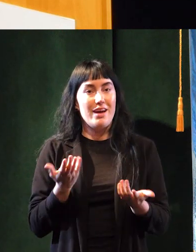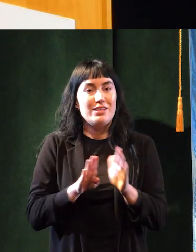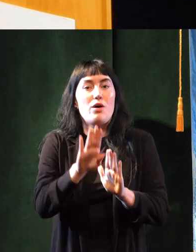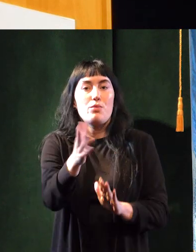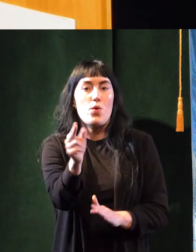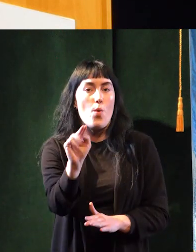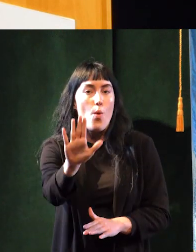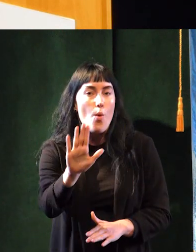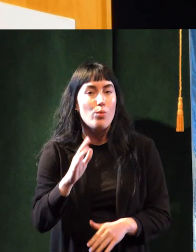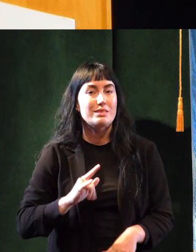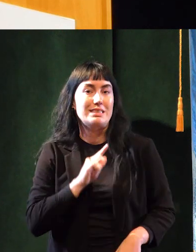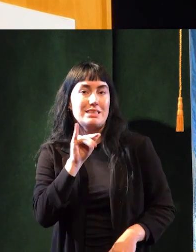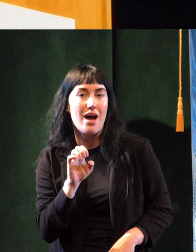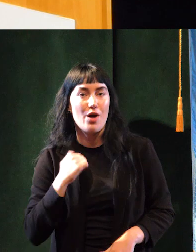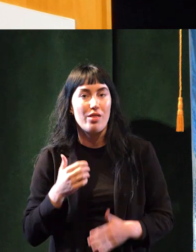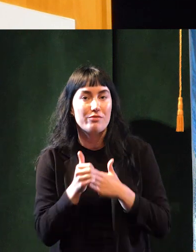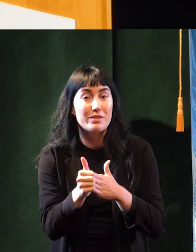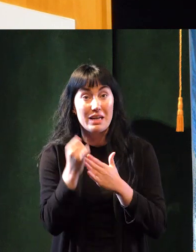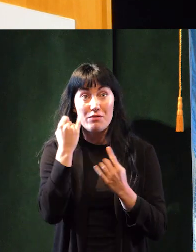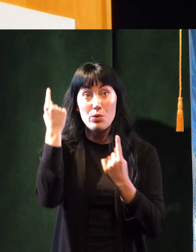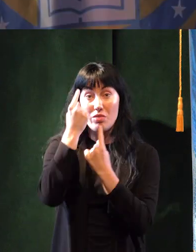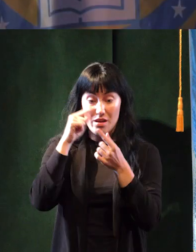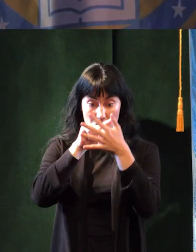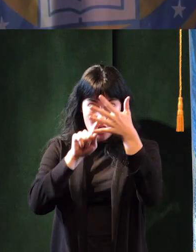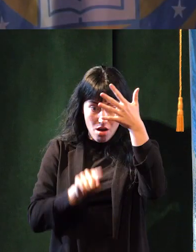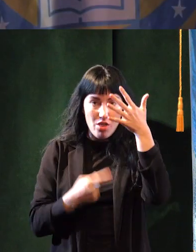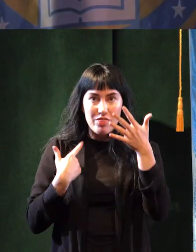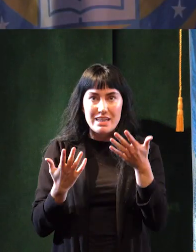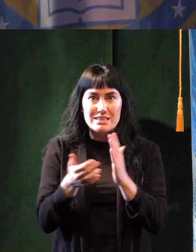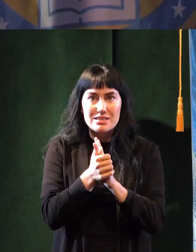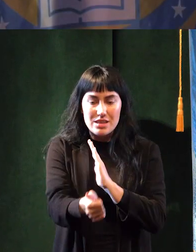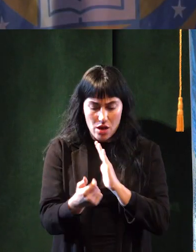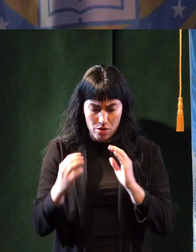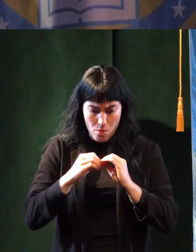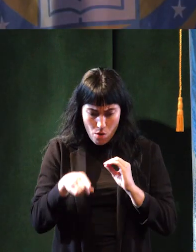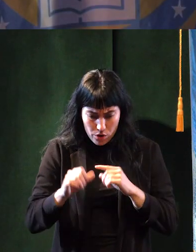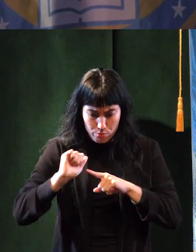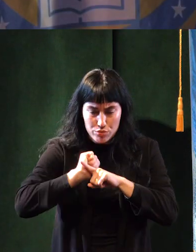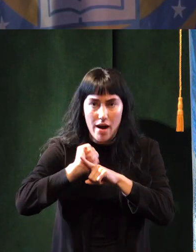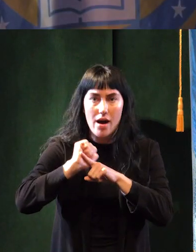your own style of leadership if you think about these skills the more you